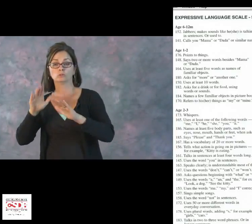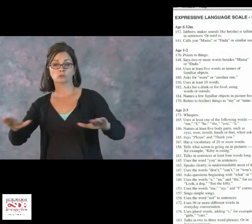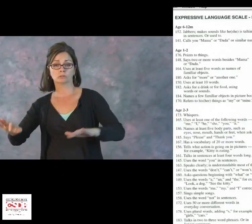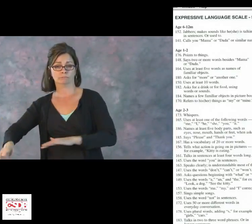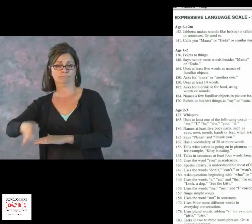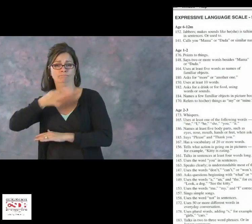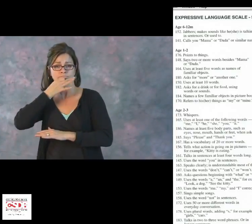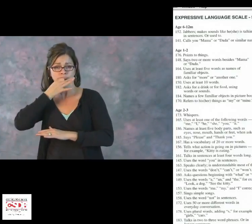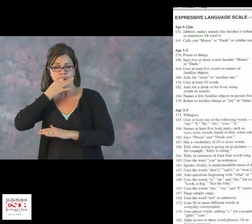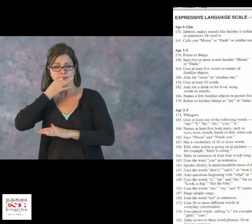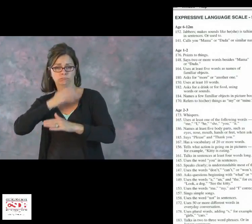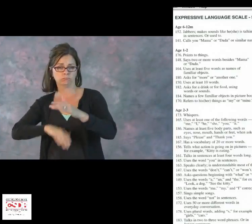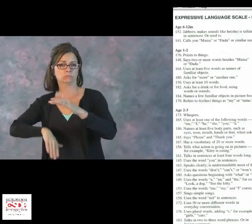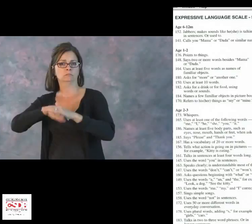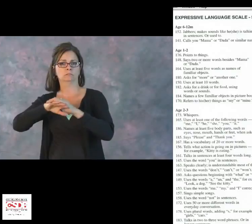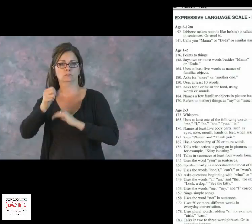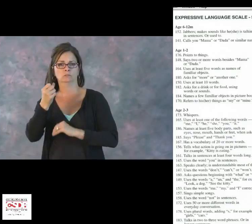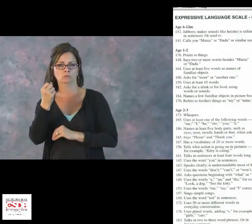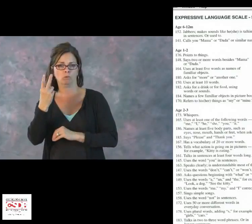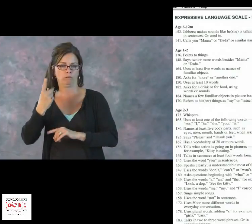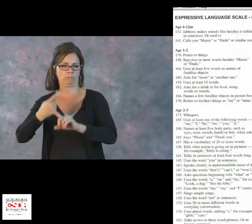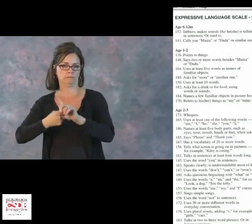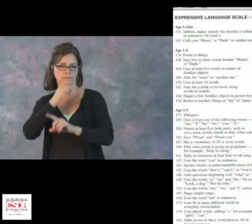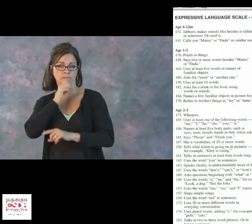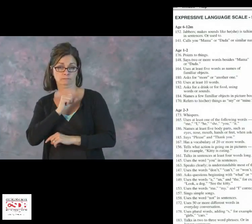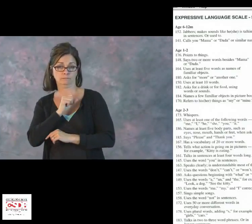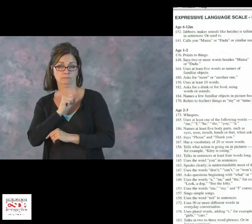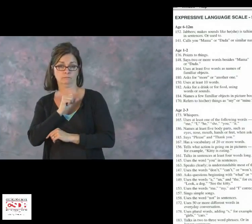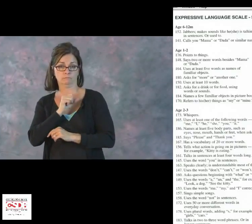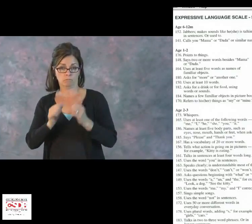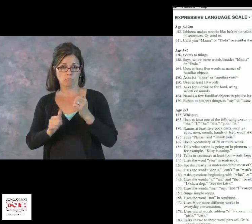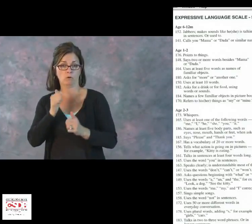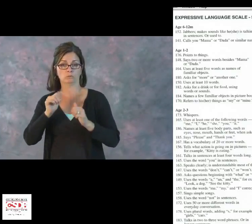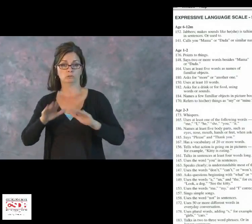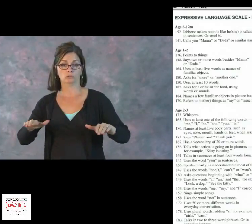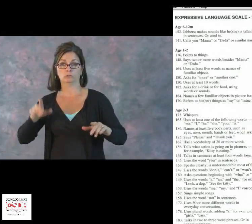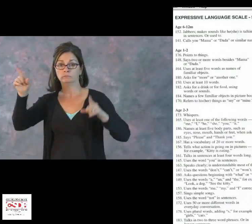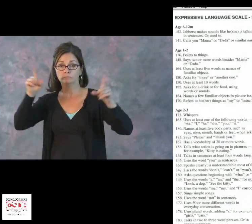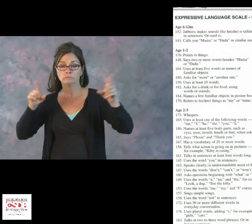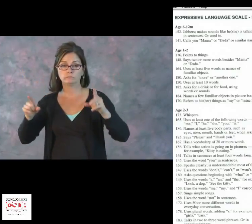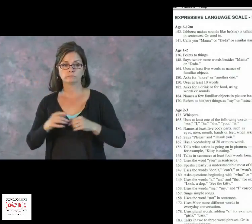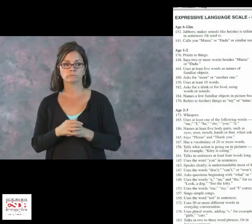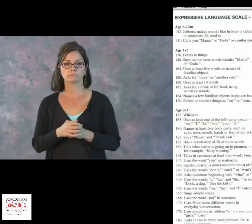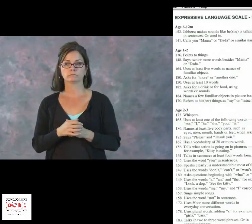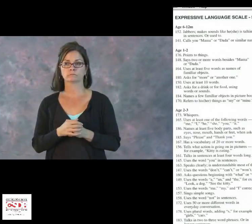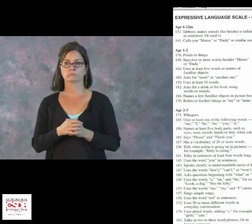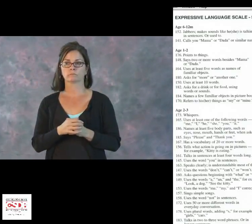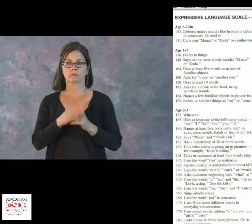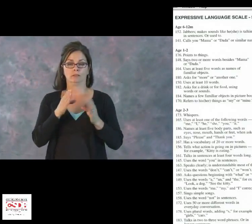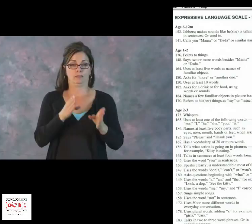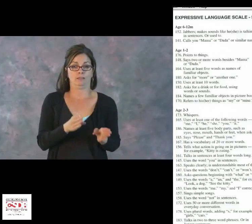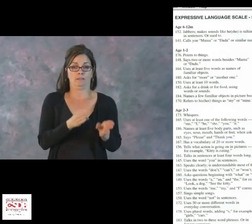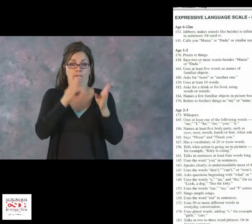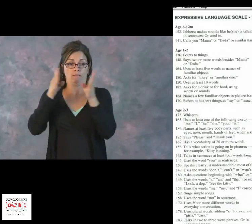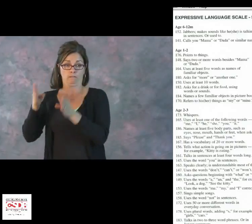when they hit 12 months of age. Looking over to the second column of items,